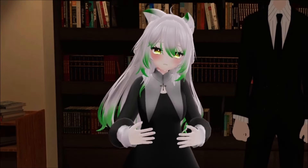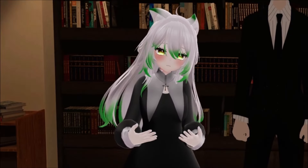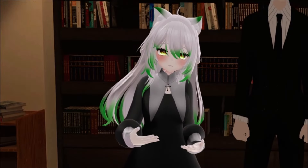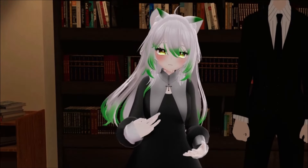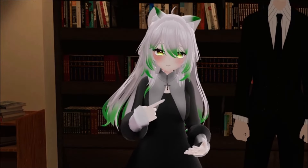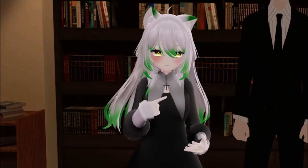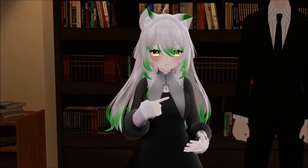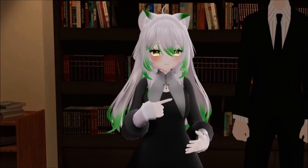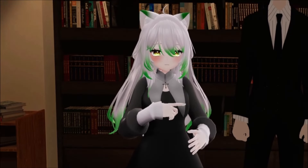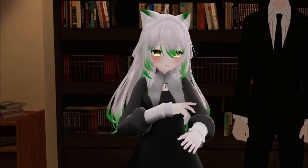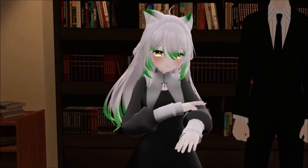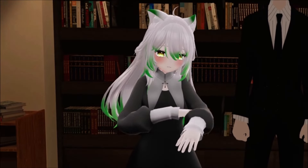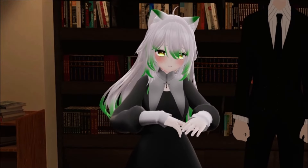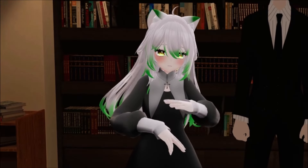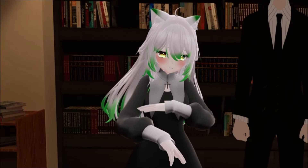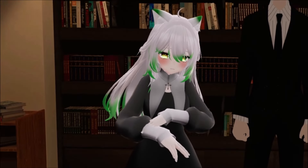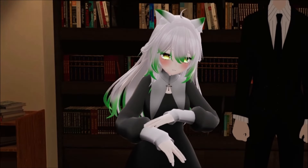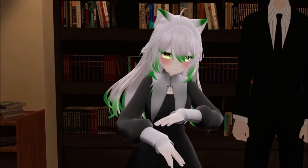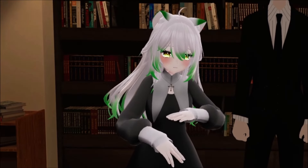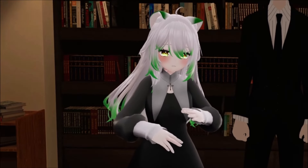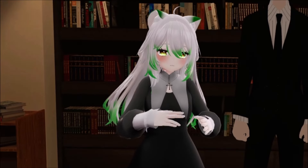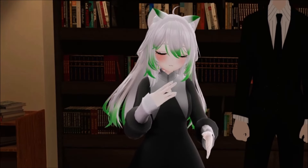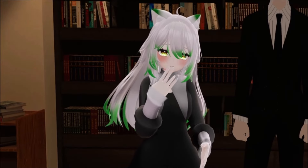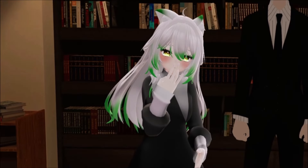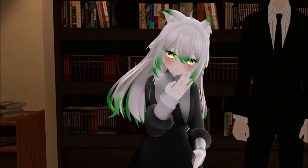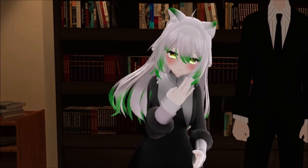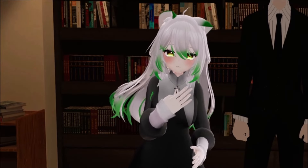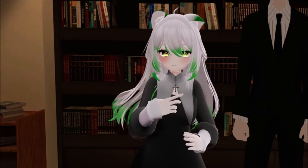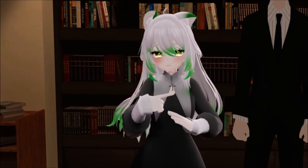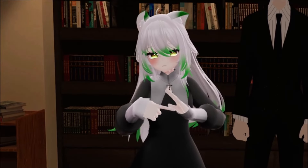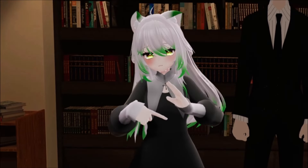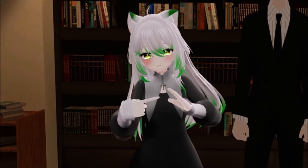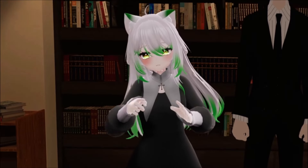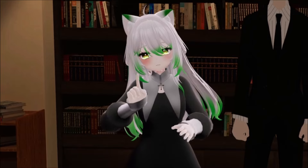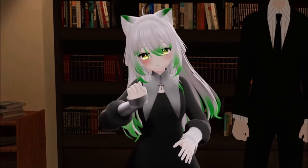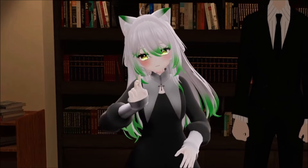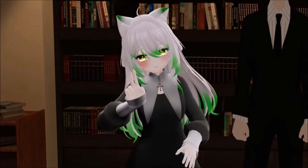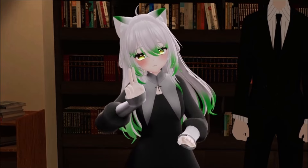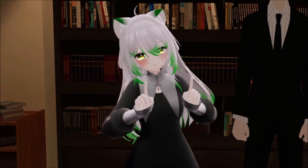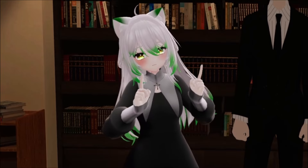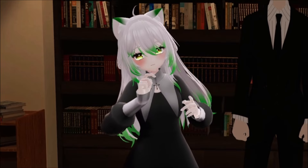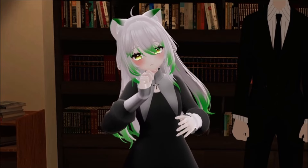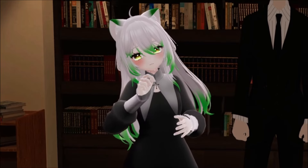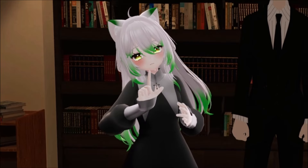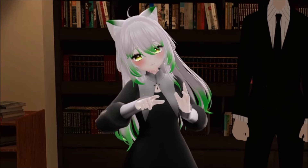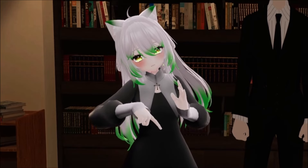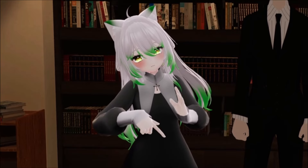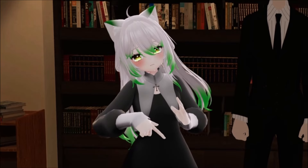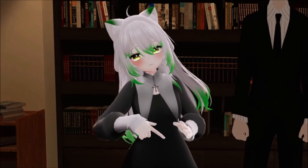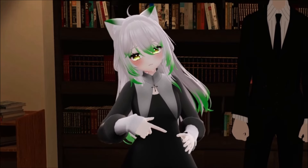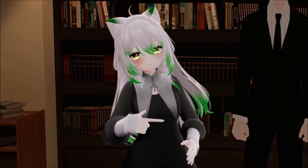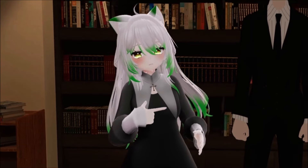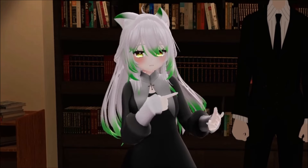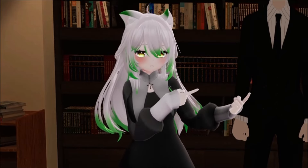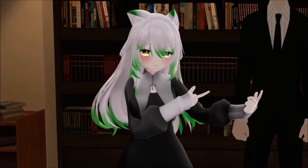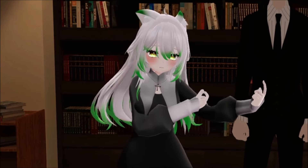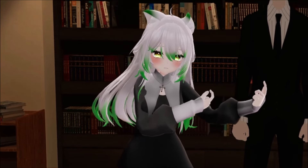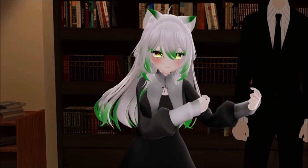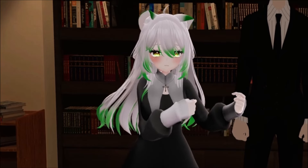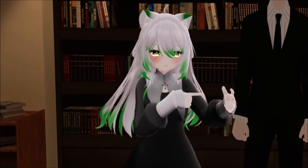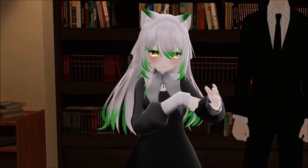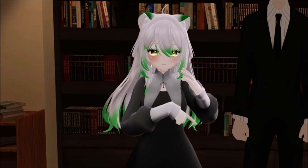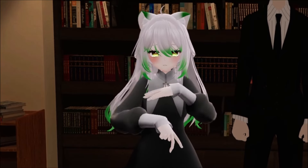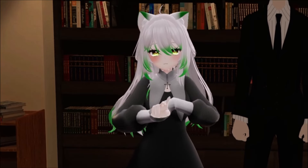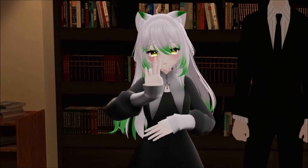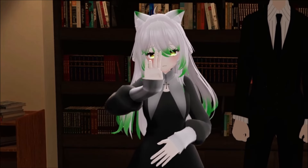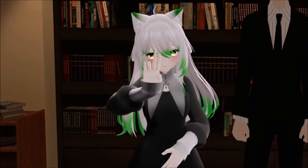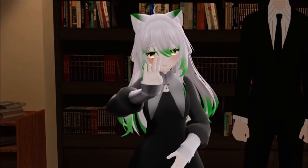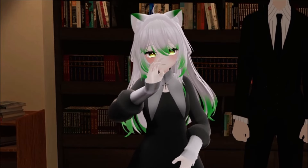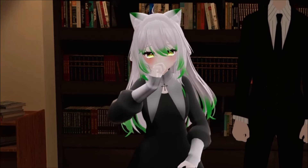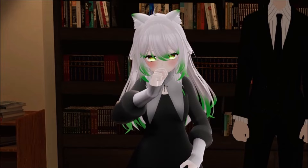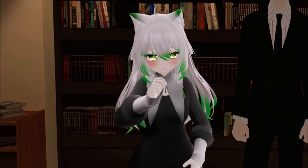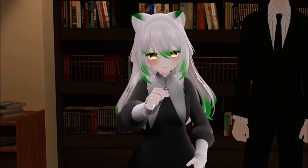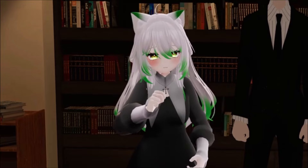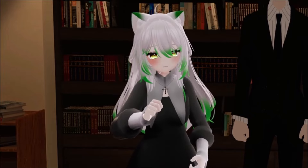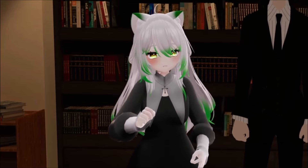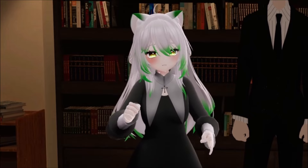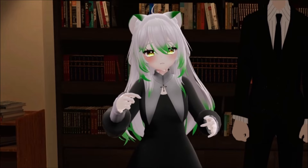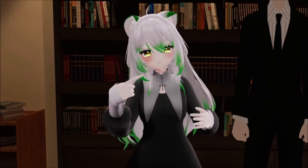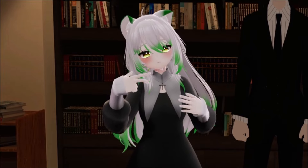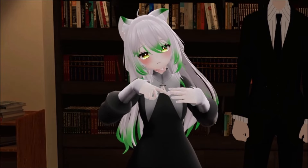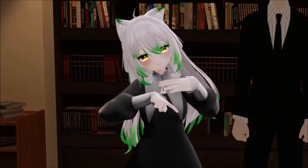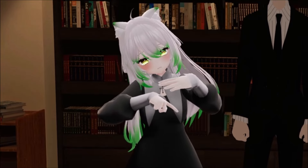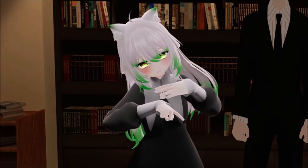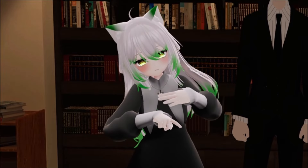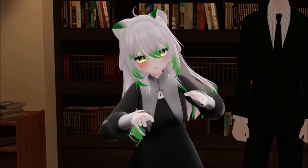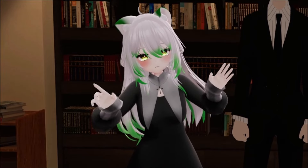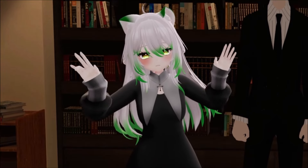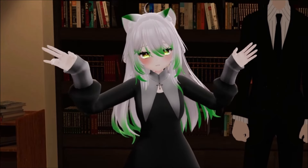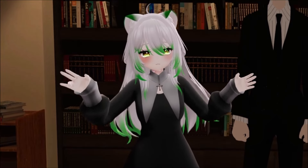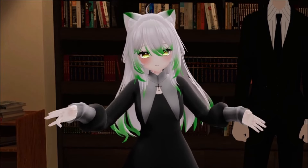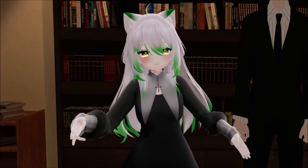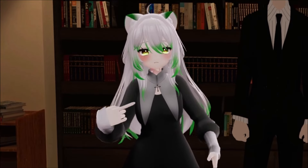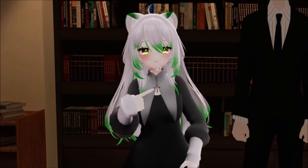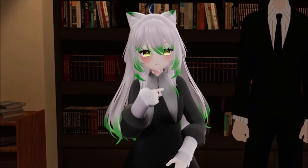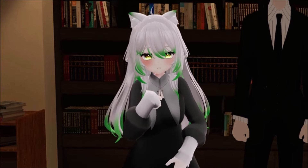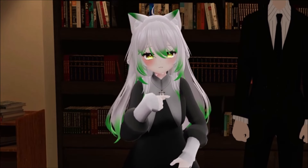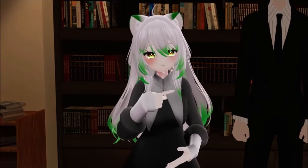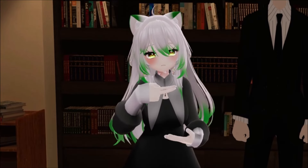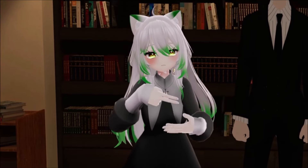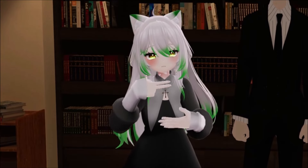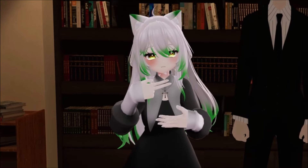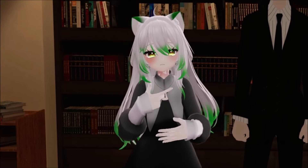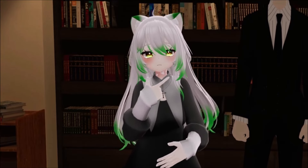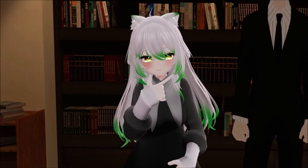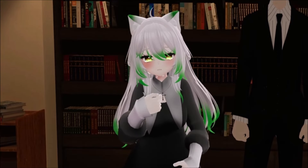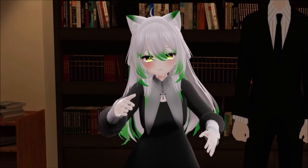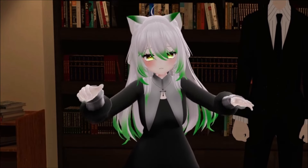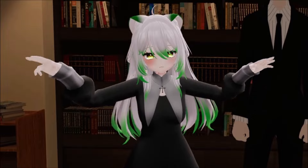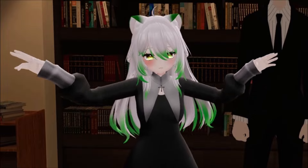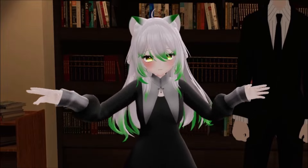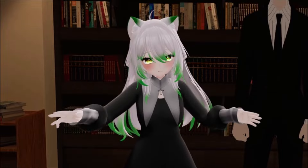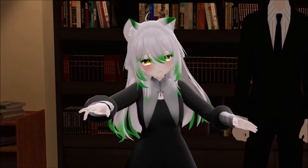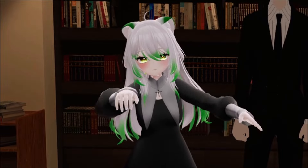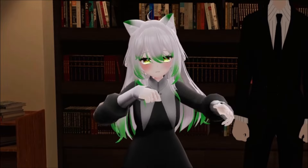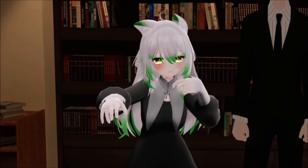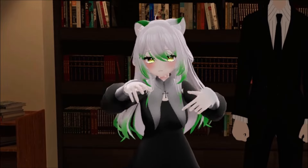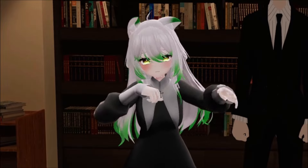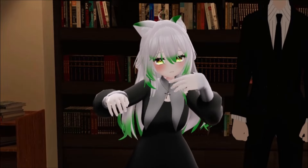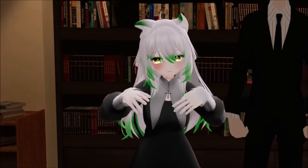(Japanese Sign Language) If I had to choose between 4 arms or 12 fingers, I would rather have 4 arms because I can eat a lot of food with four arms!